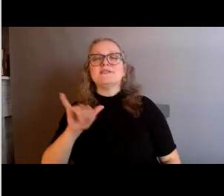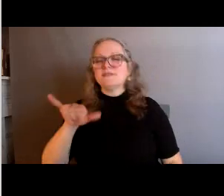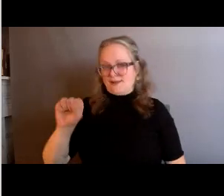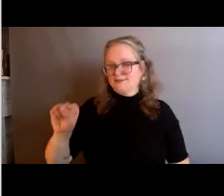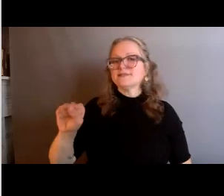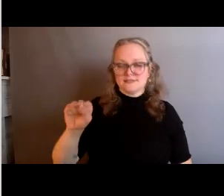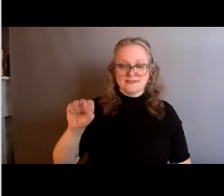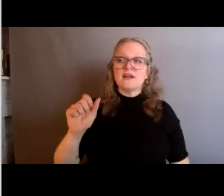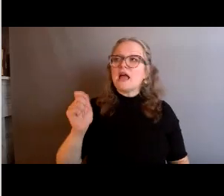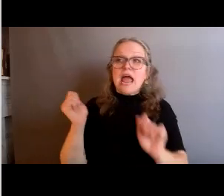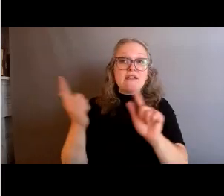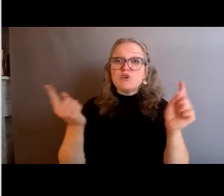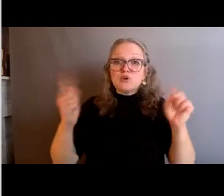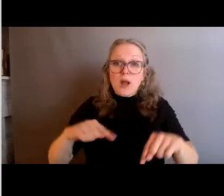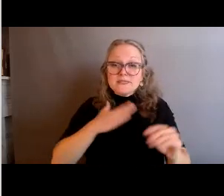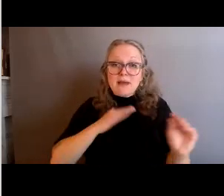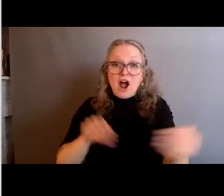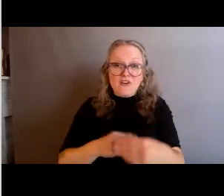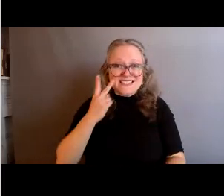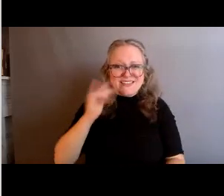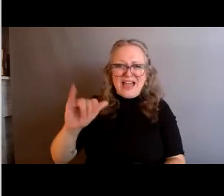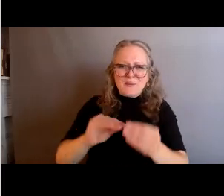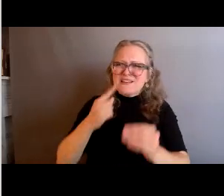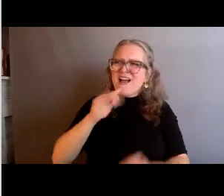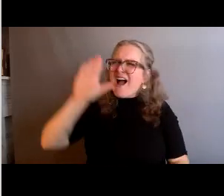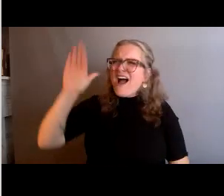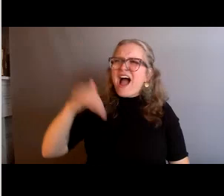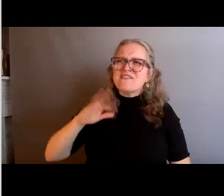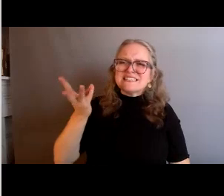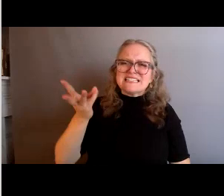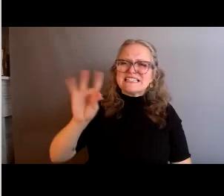they always see that number and they say, so I've got a 68% hearing loss. OK.